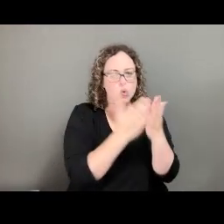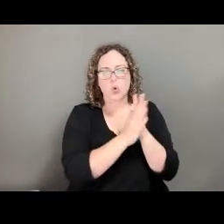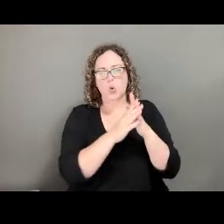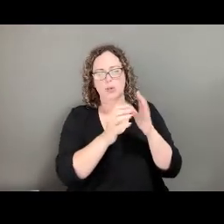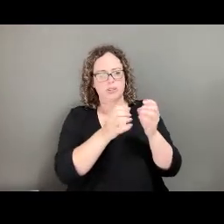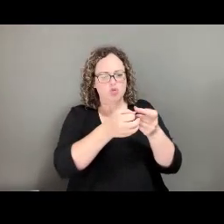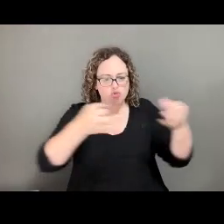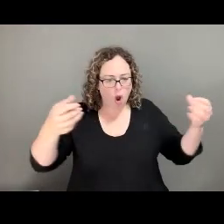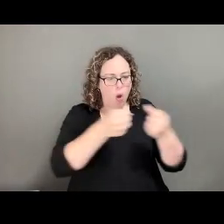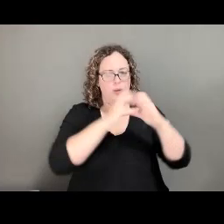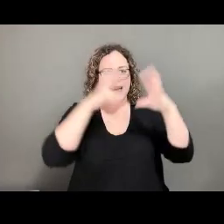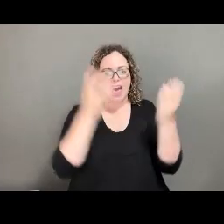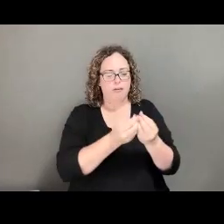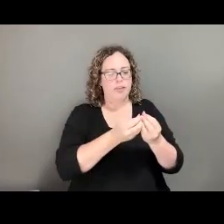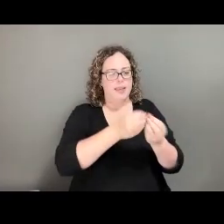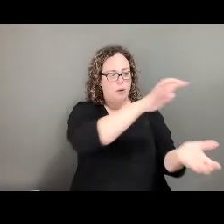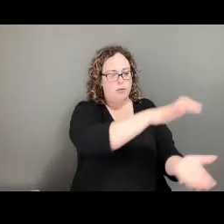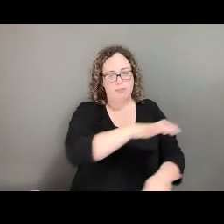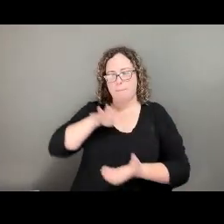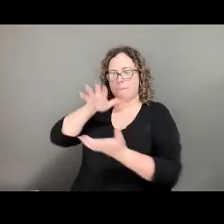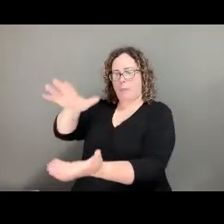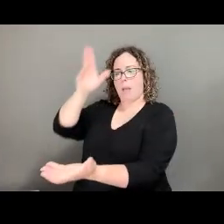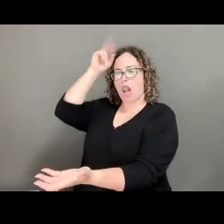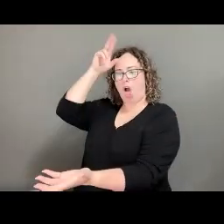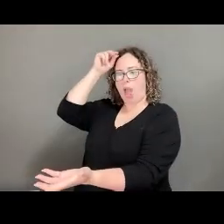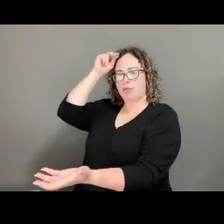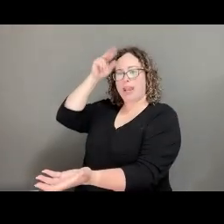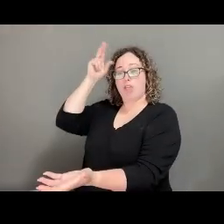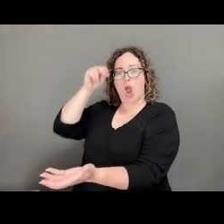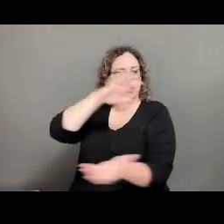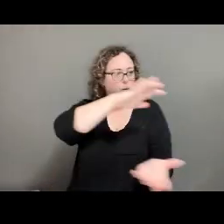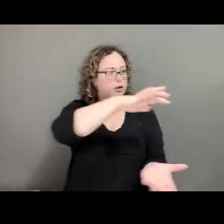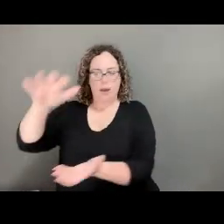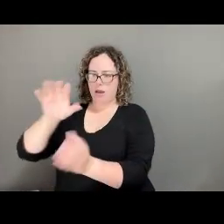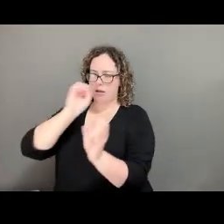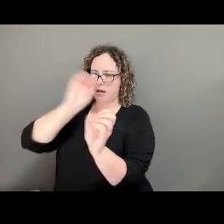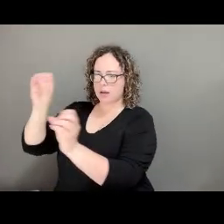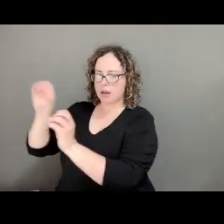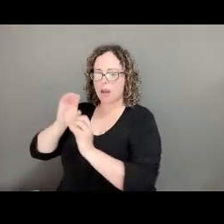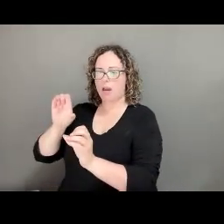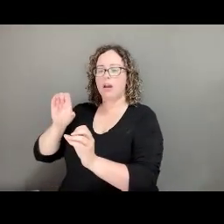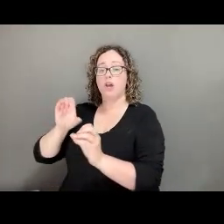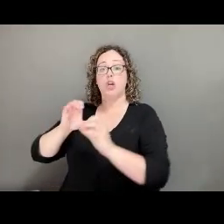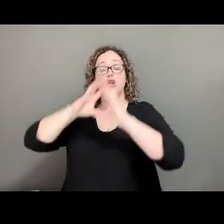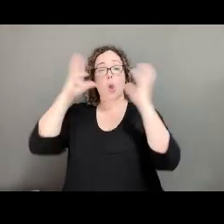So it had pretty much everything written, at least in the Western world at that time in there.